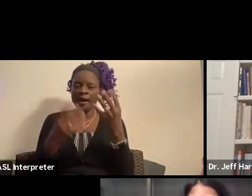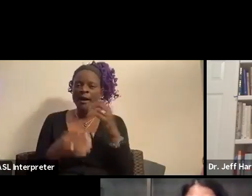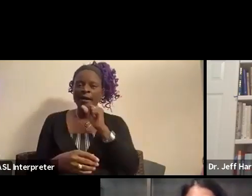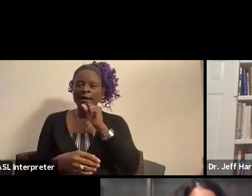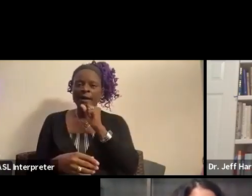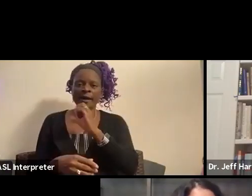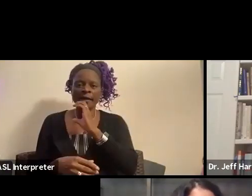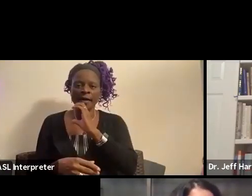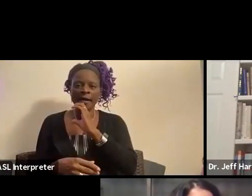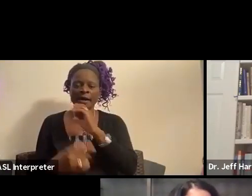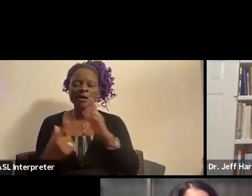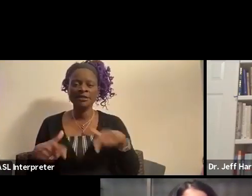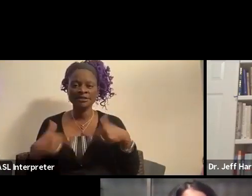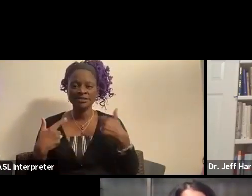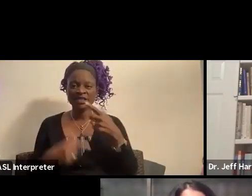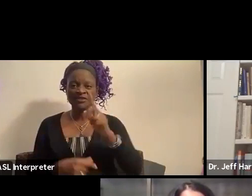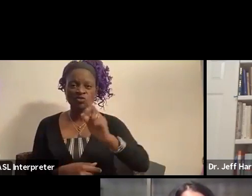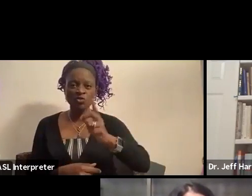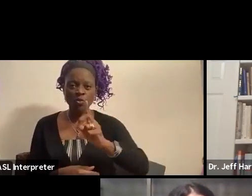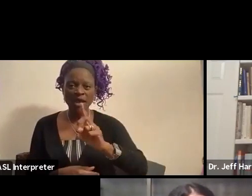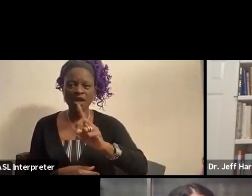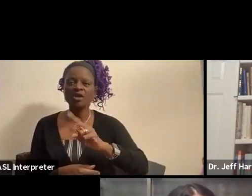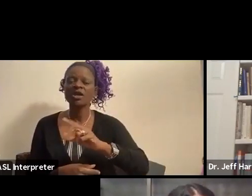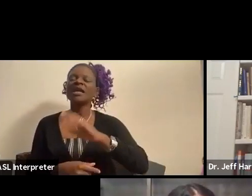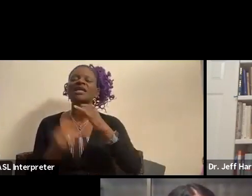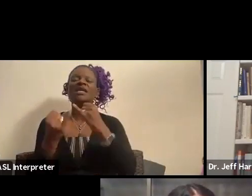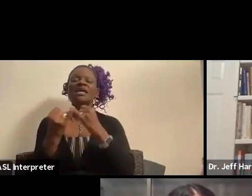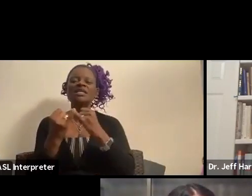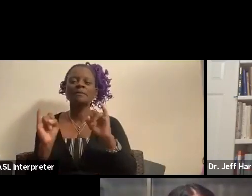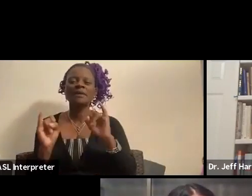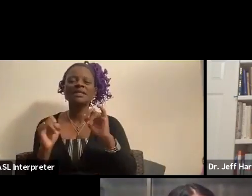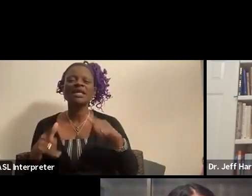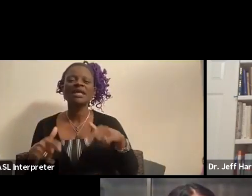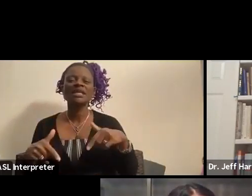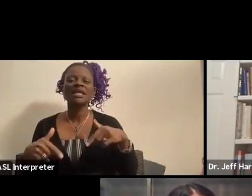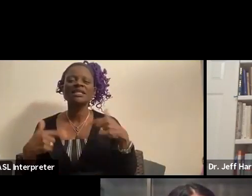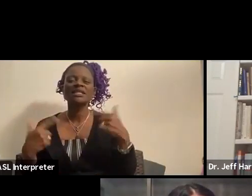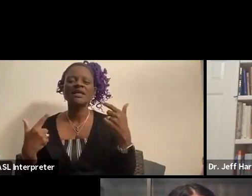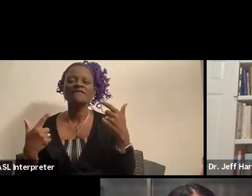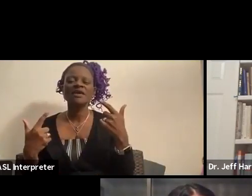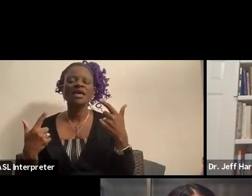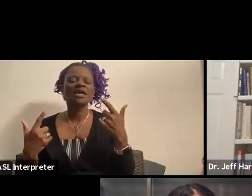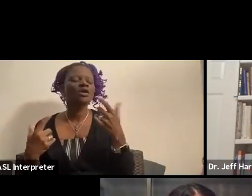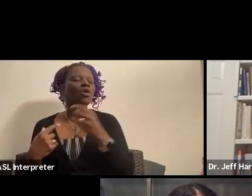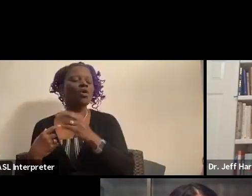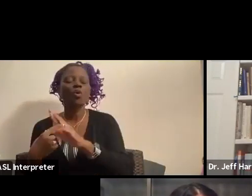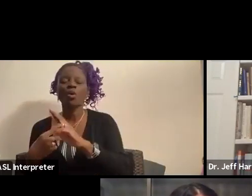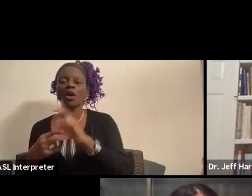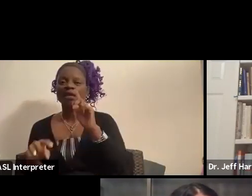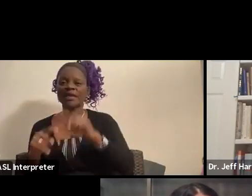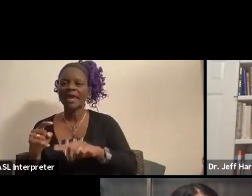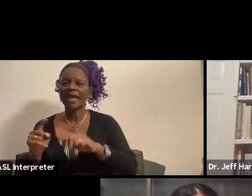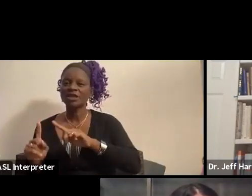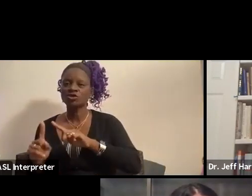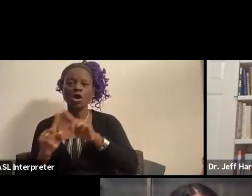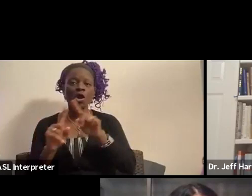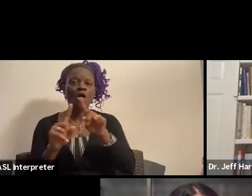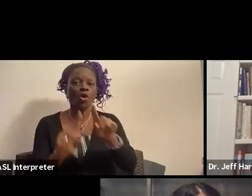facilities or who are homebound, who are unable to get to a vaccination site. We have been in discussions with and